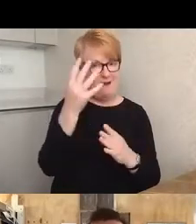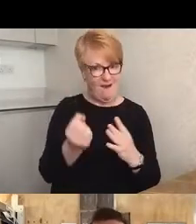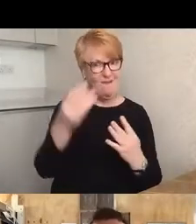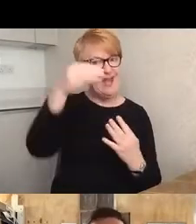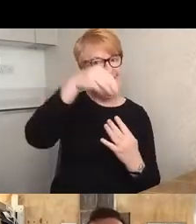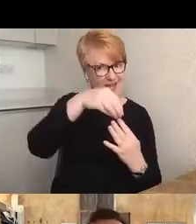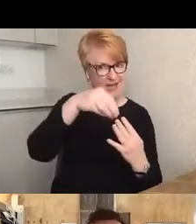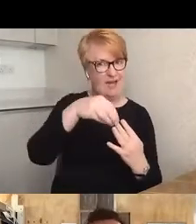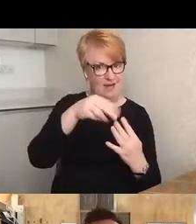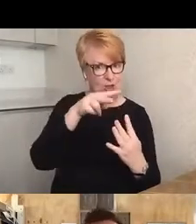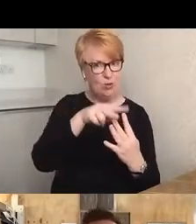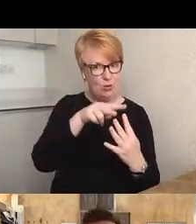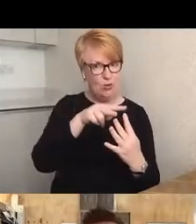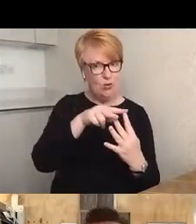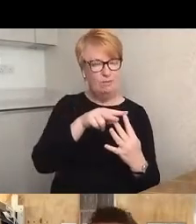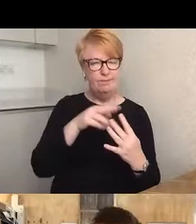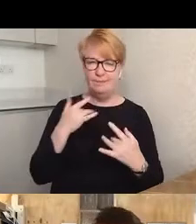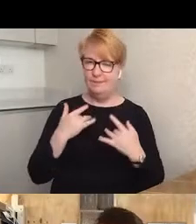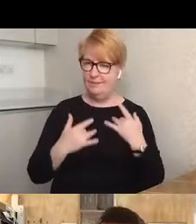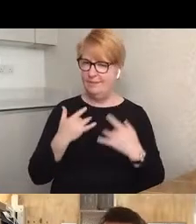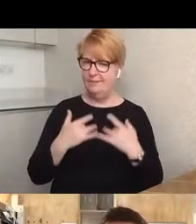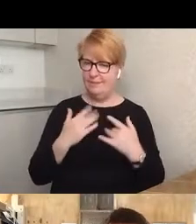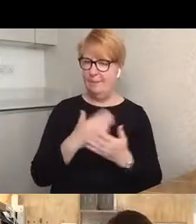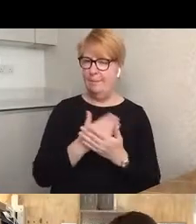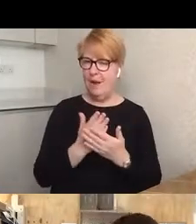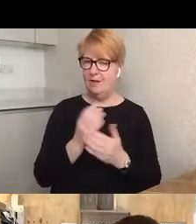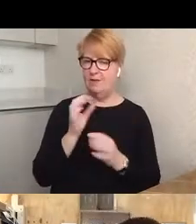And I think they're interesting as part of the strategy by which they realise these projects.